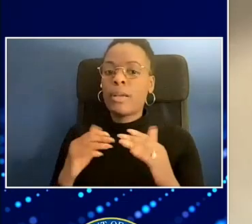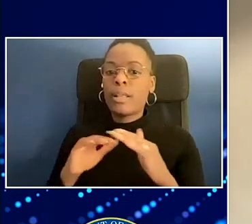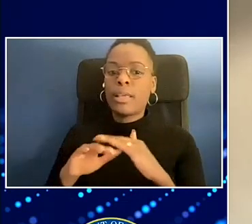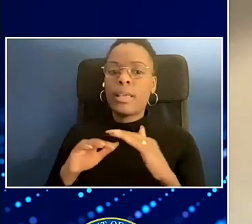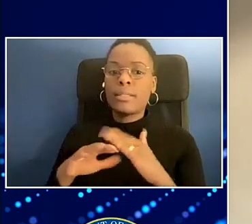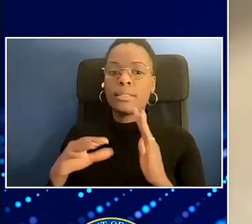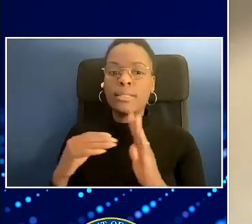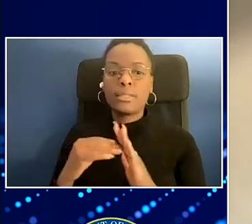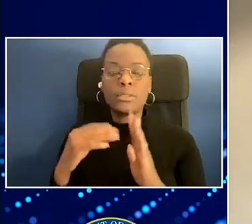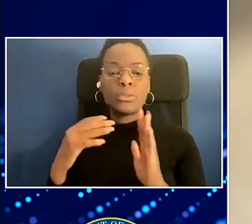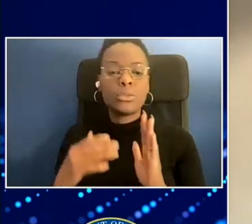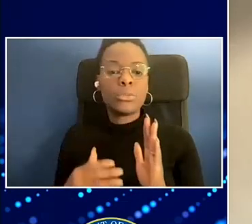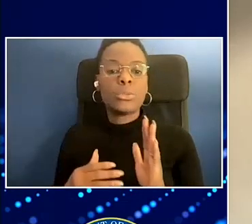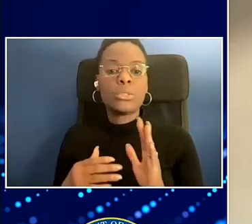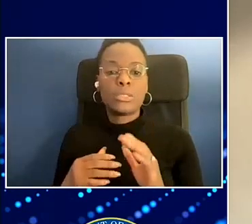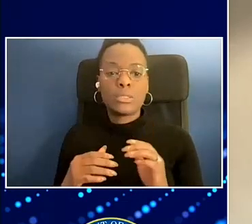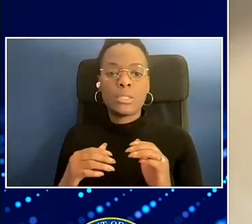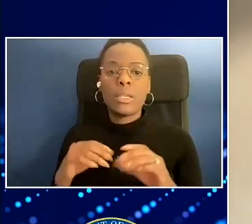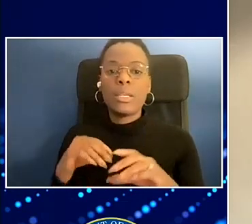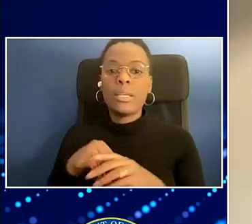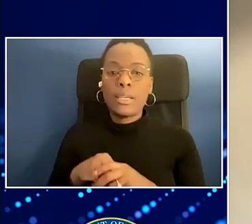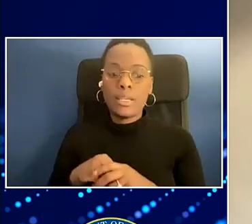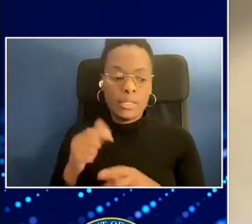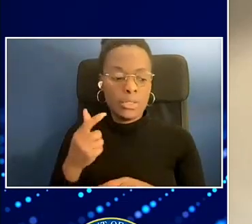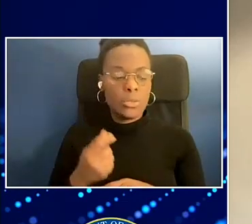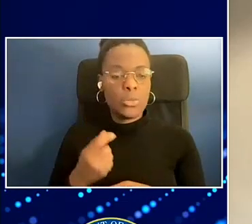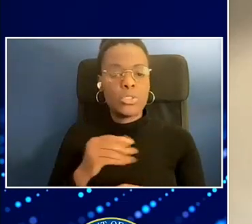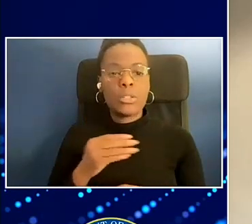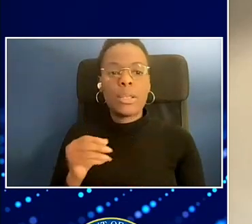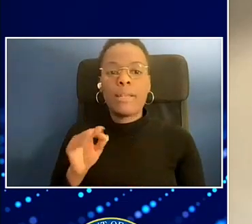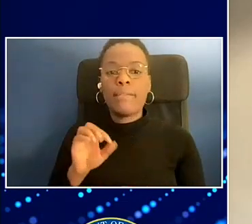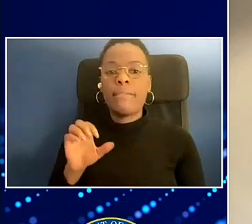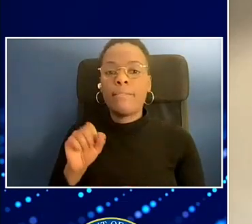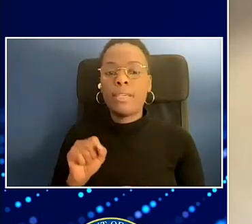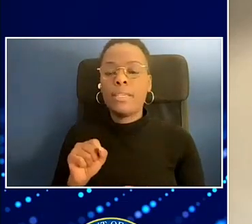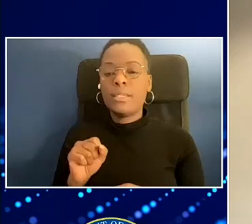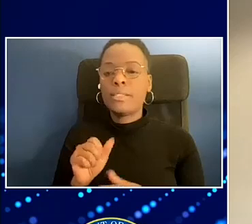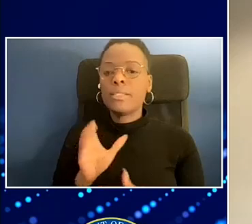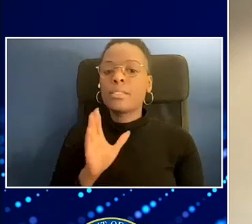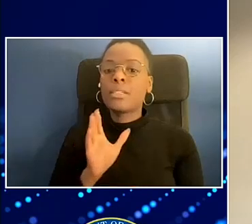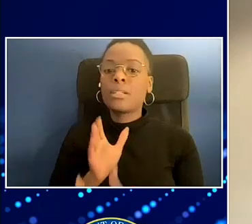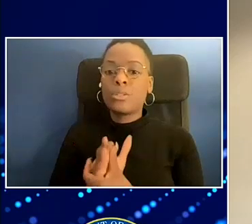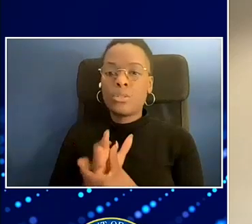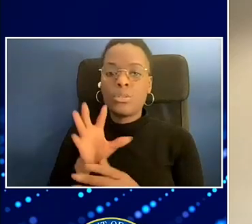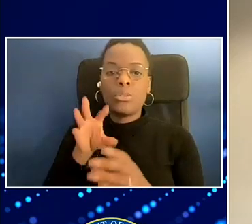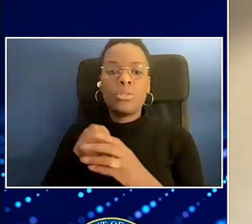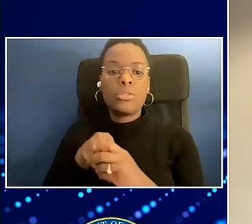within their tuition and fees. We package them within the tuition and fee structure, and they really have no concern